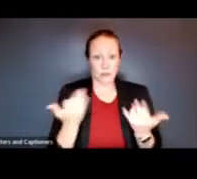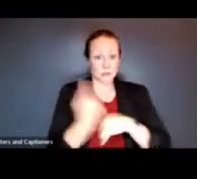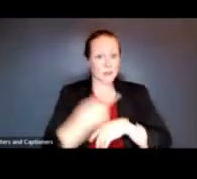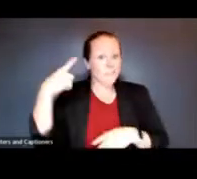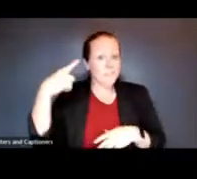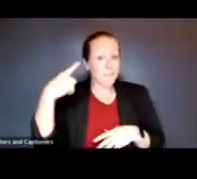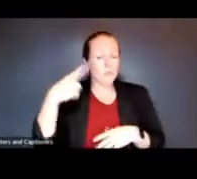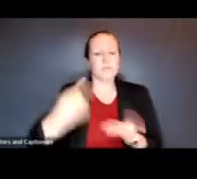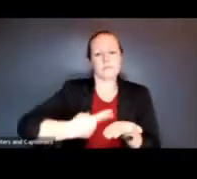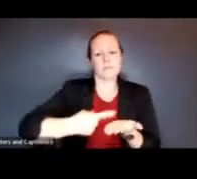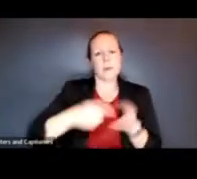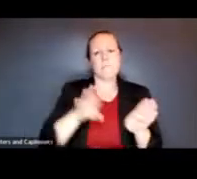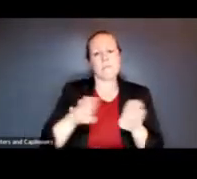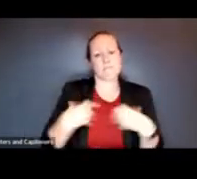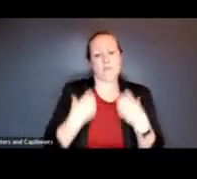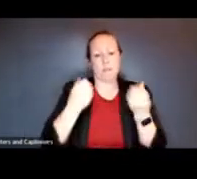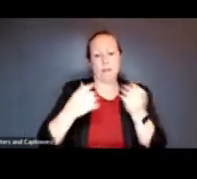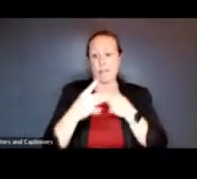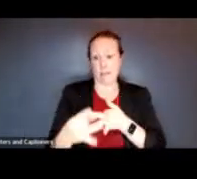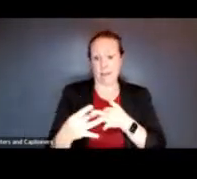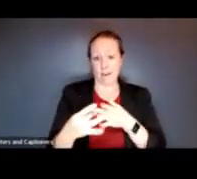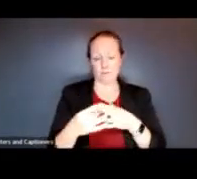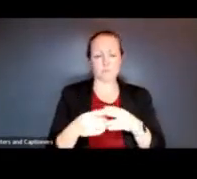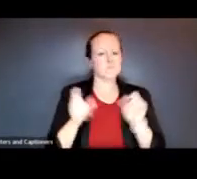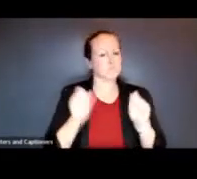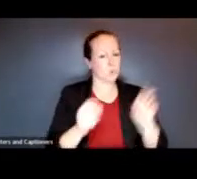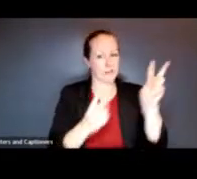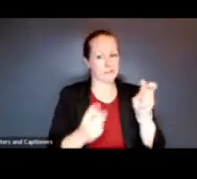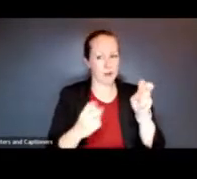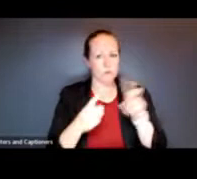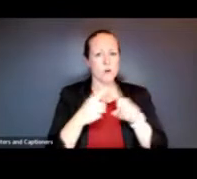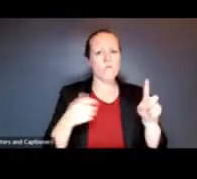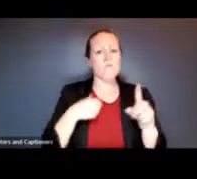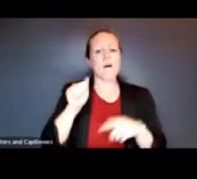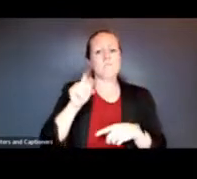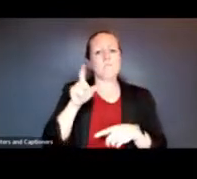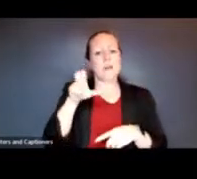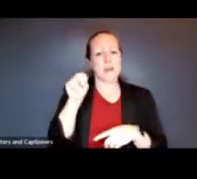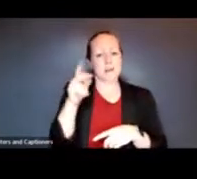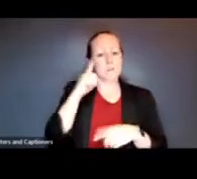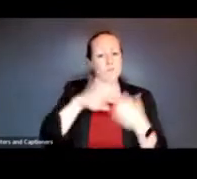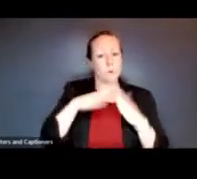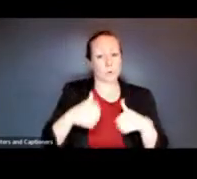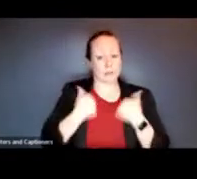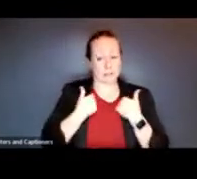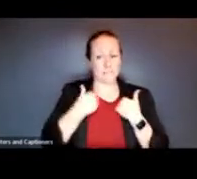Behavioral Health Guide it is it can be downloaded from the Administration for Community Living website. The link to the